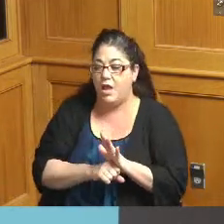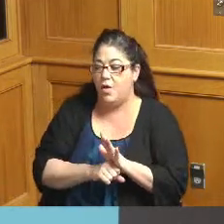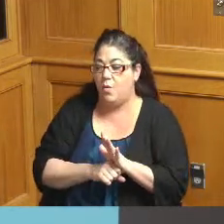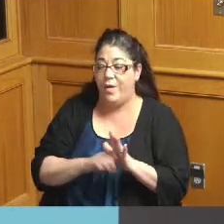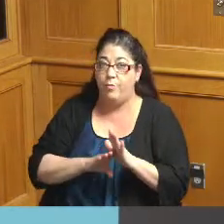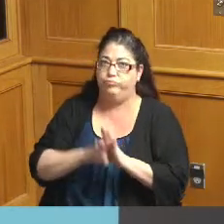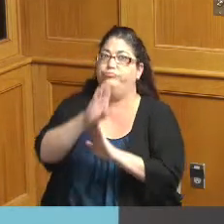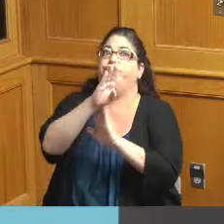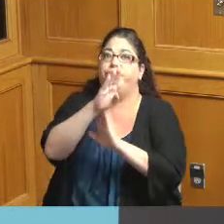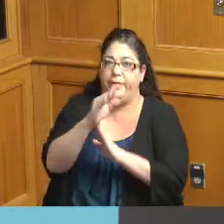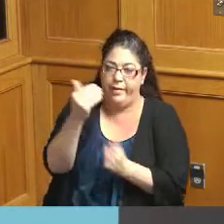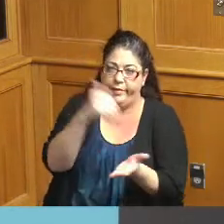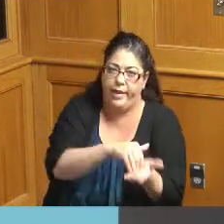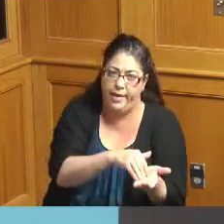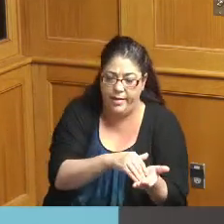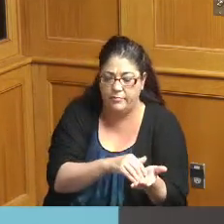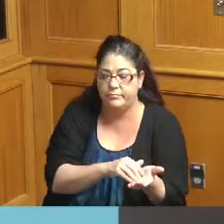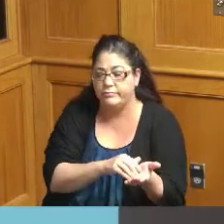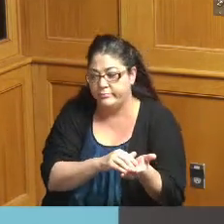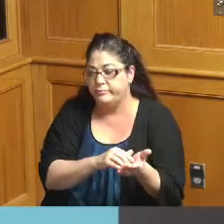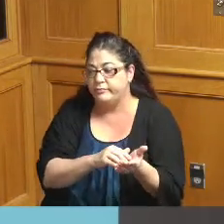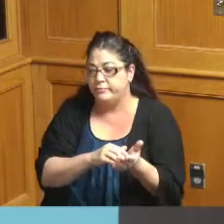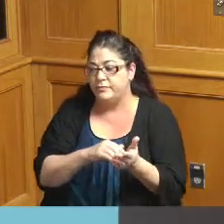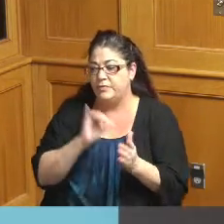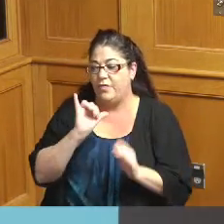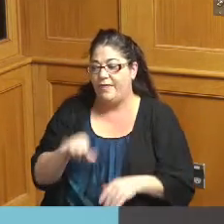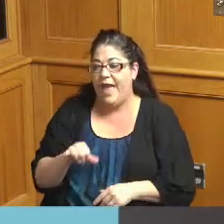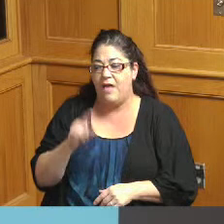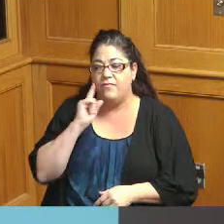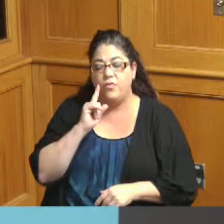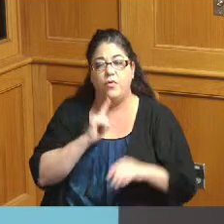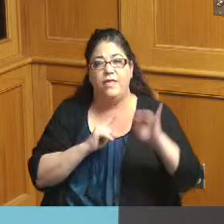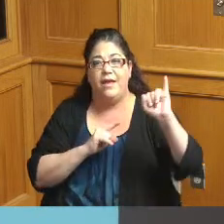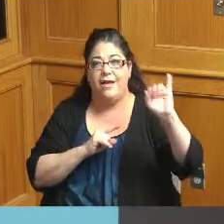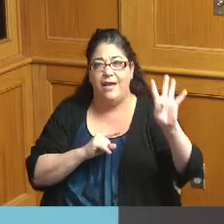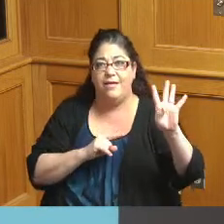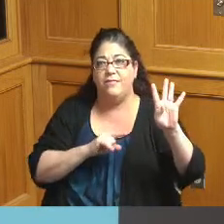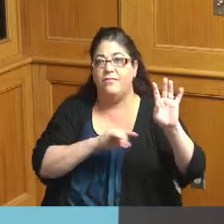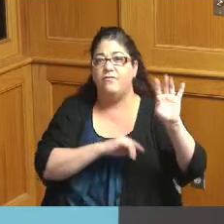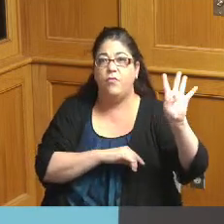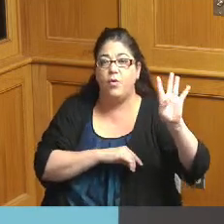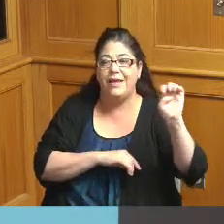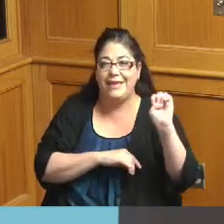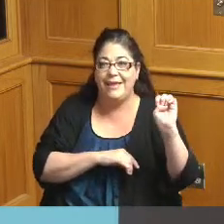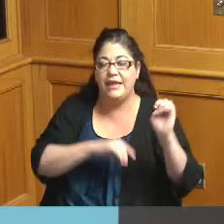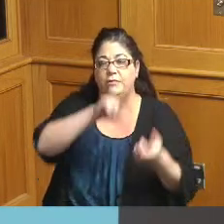again so that really is compensating for the 4E drop so we're in pretty good shape shape in light